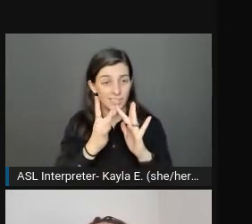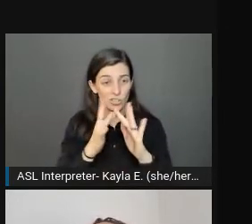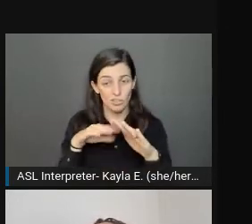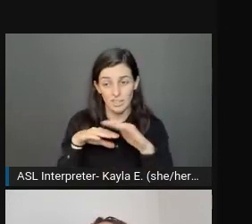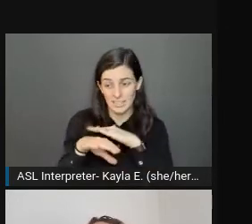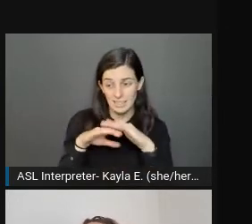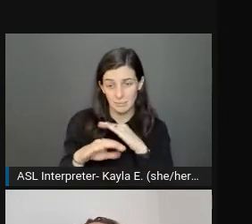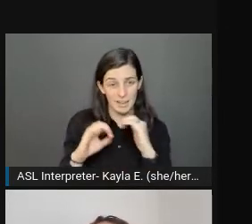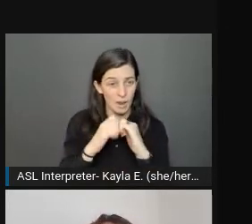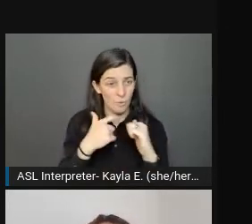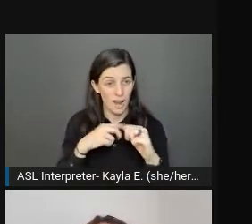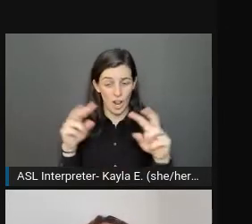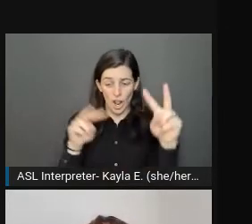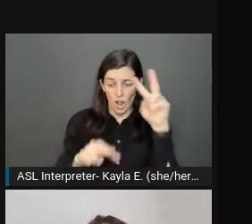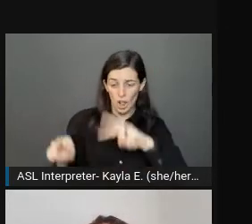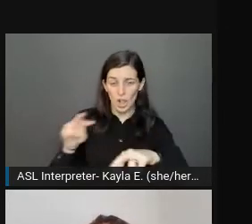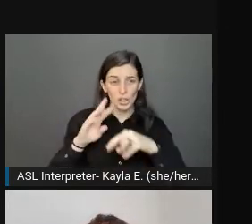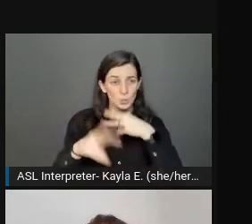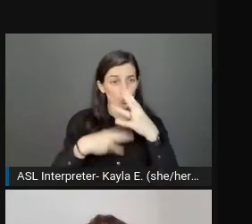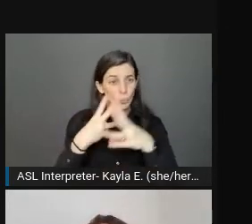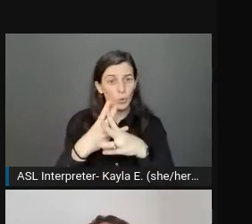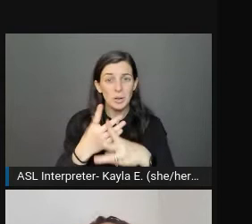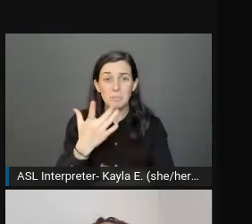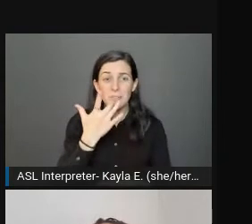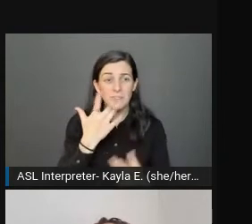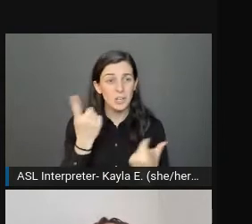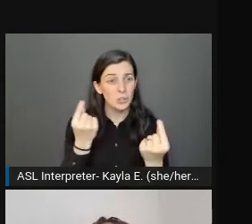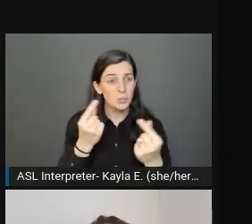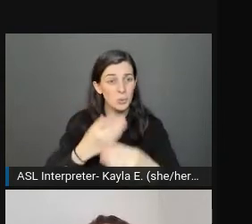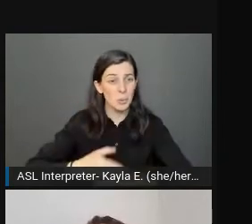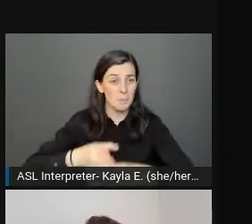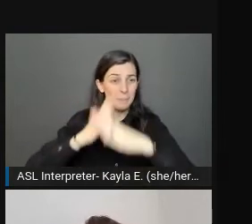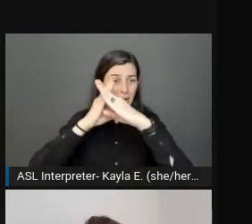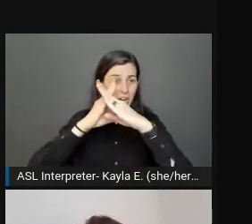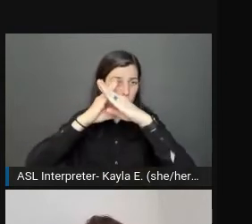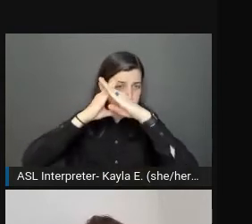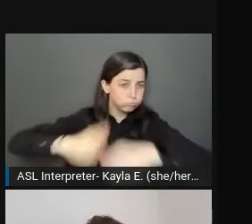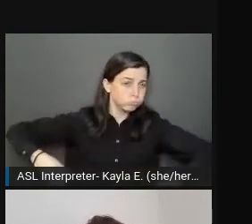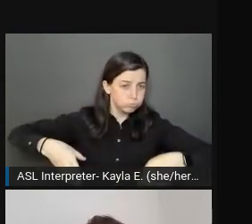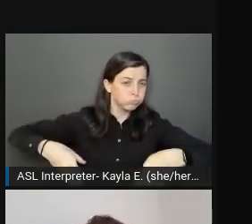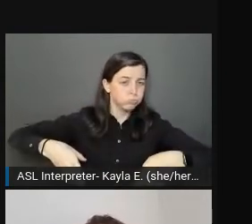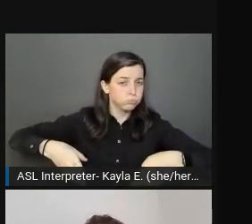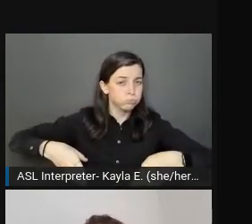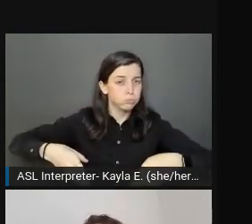I'd like to remove the systematic barriers. I believe that this is the best form of accessibility;